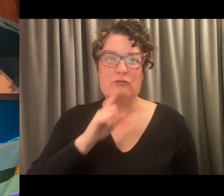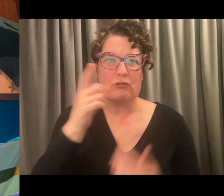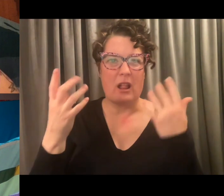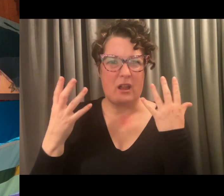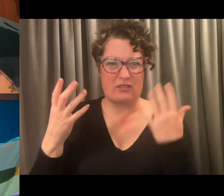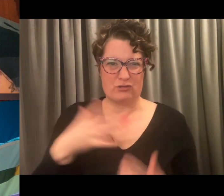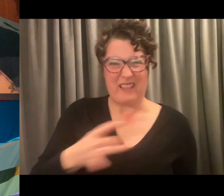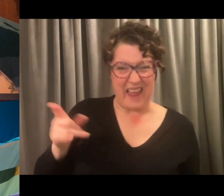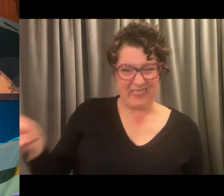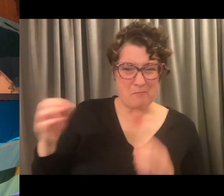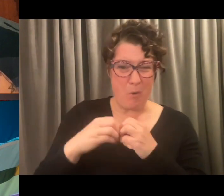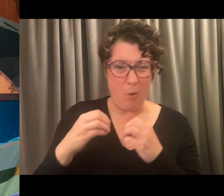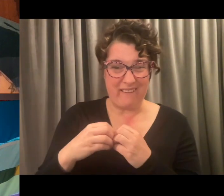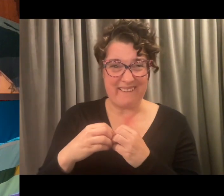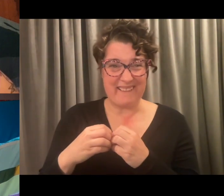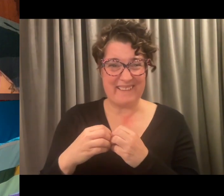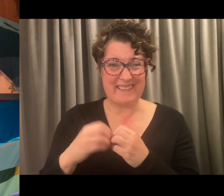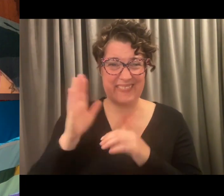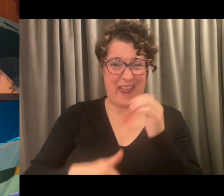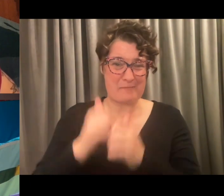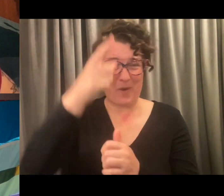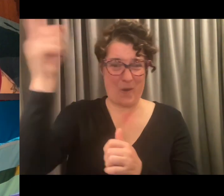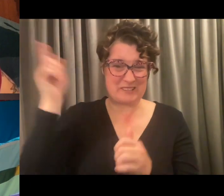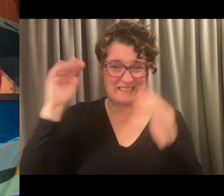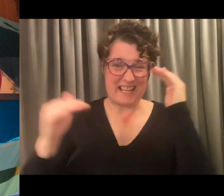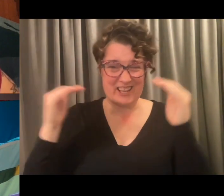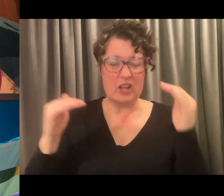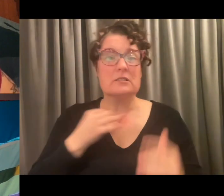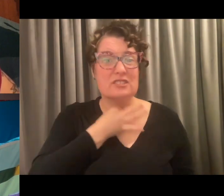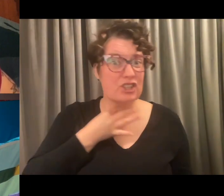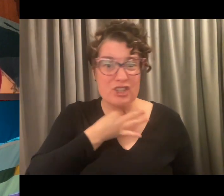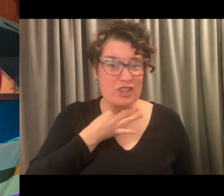They're curious and it's not in a weird way, they're, they're curious.